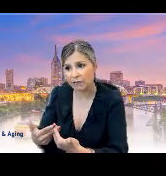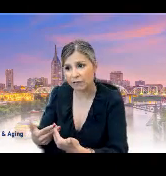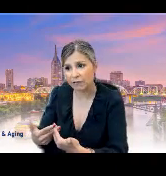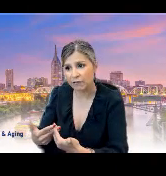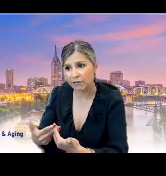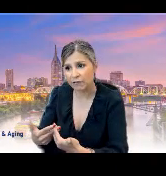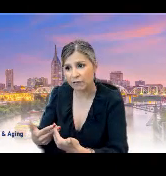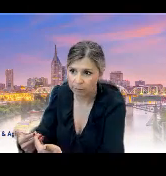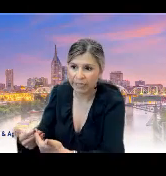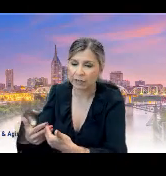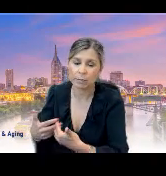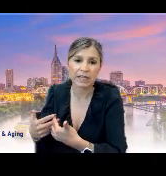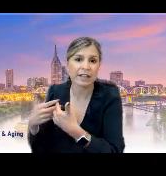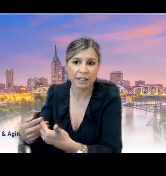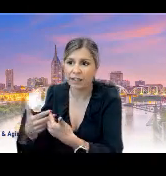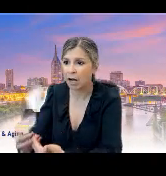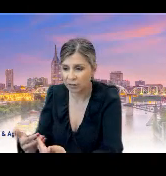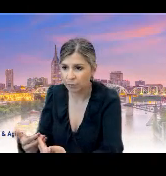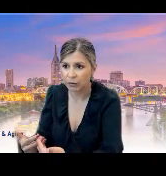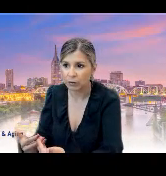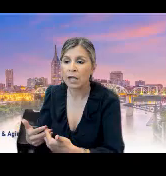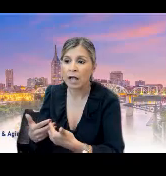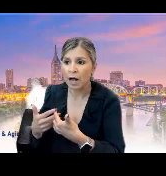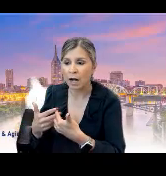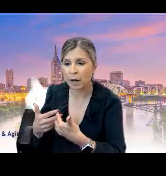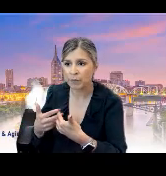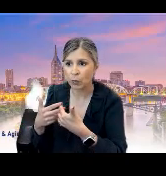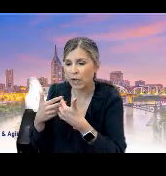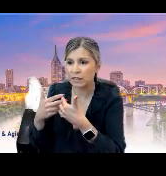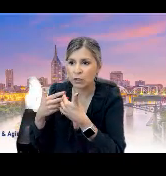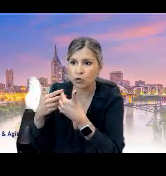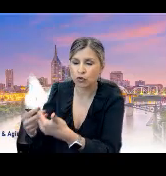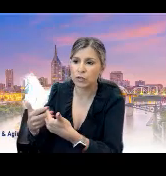Being able to be a kid because being a kid in a hospital when you you are you